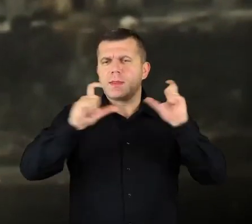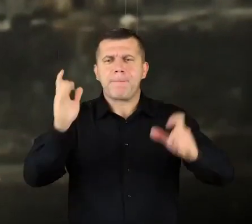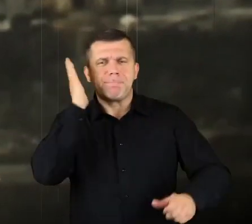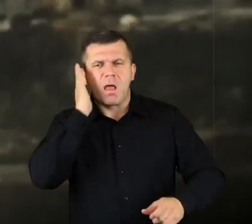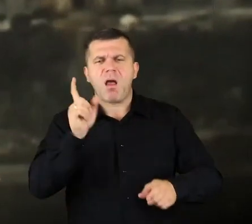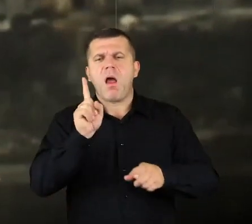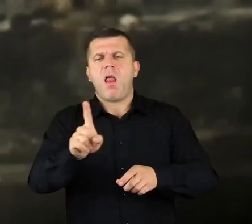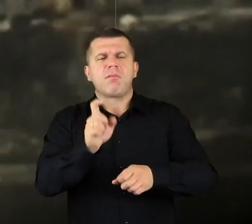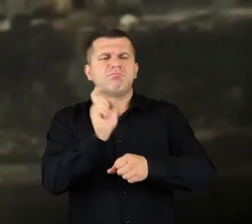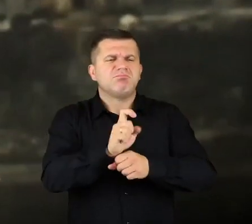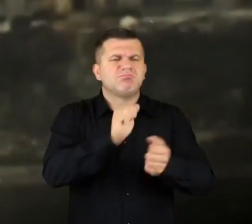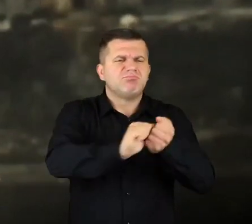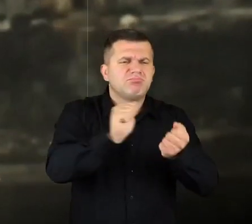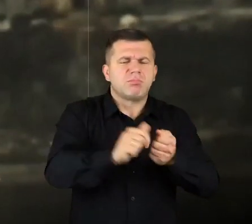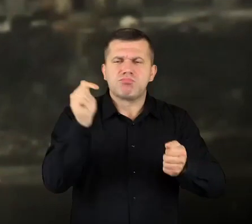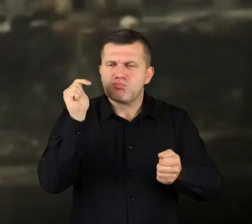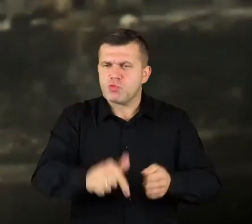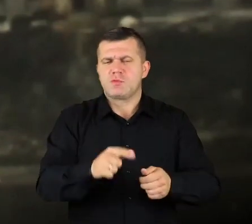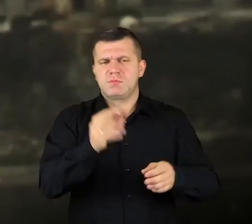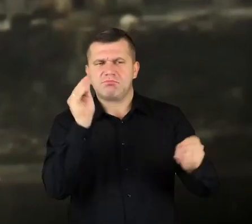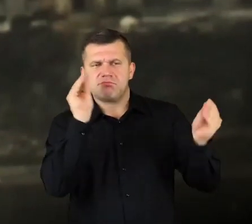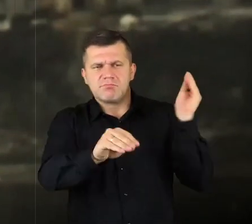but unfortunately, they’re rundown, they need revitalisation, unfortunately.